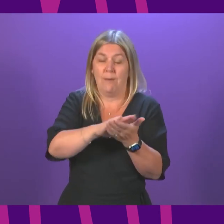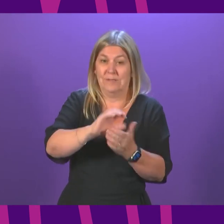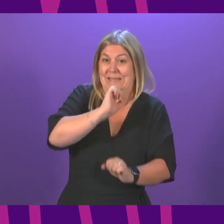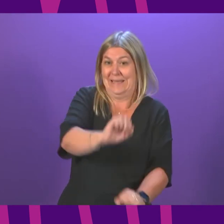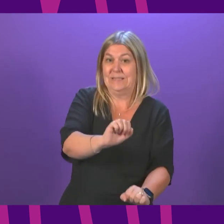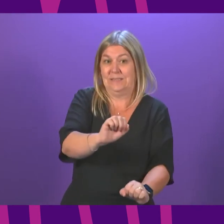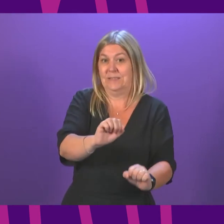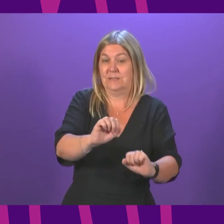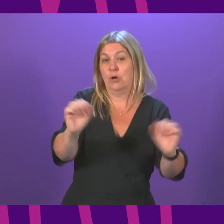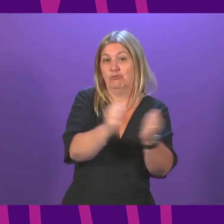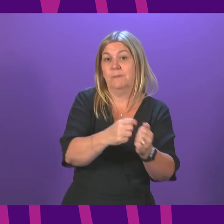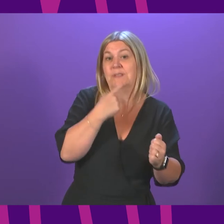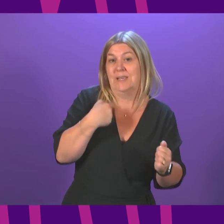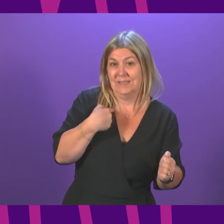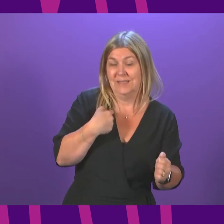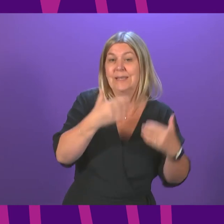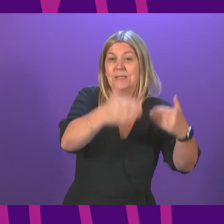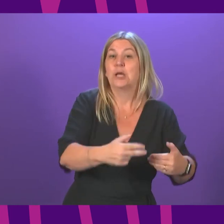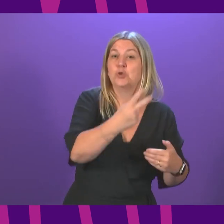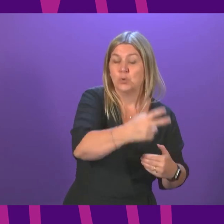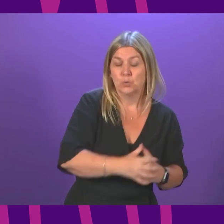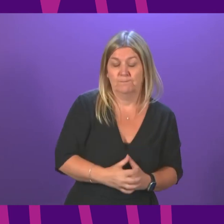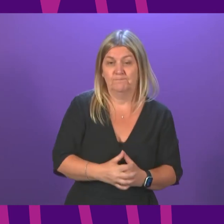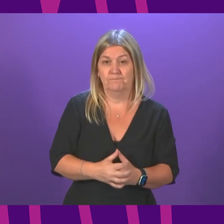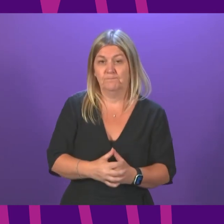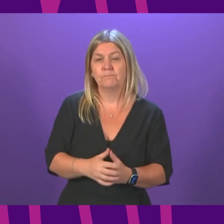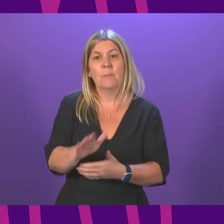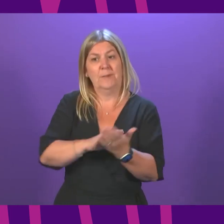stage 2. They ensure that all provision in the Coronavirus (Scotland) Act 2020 relating